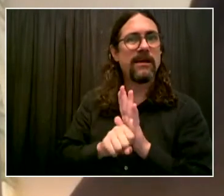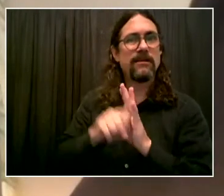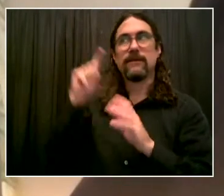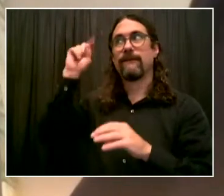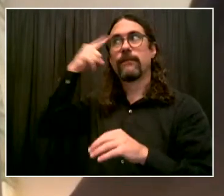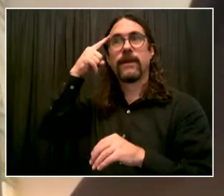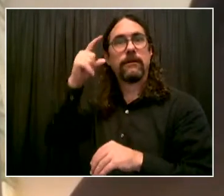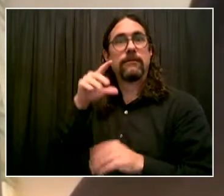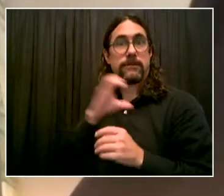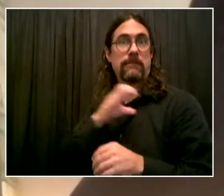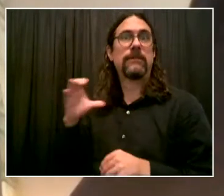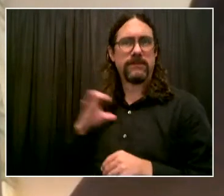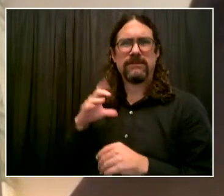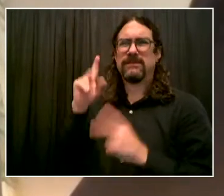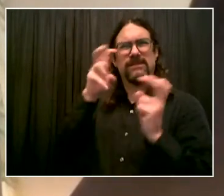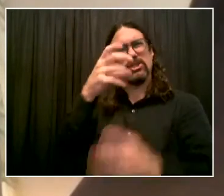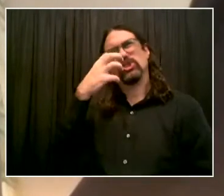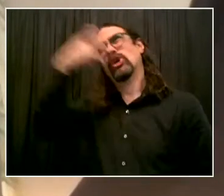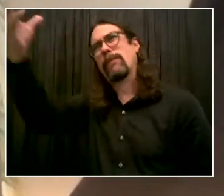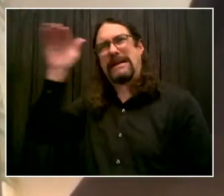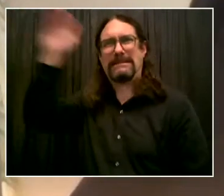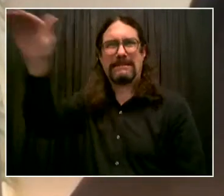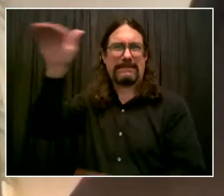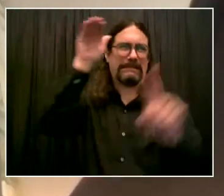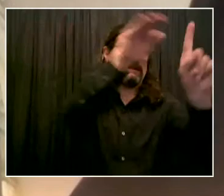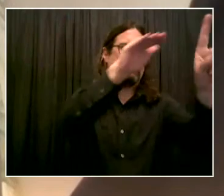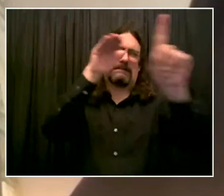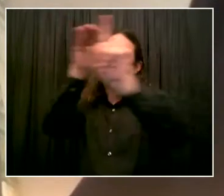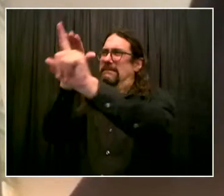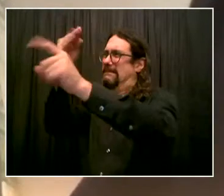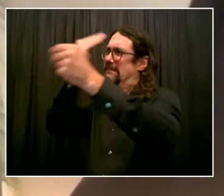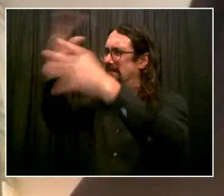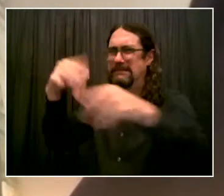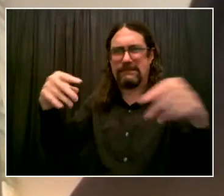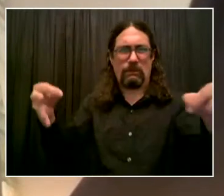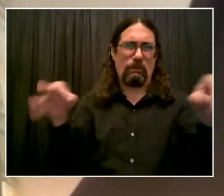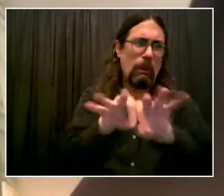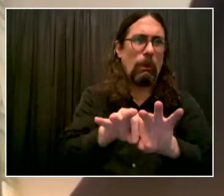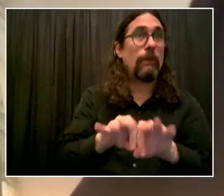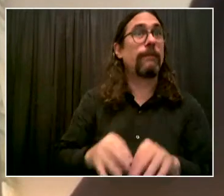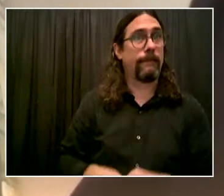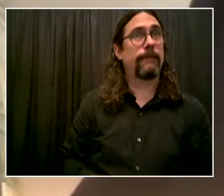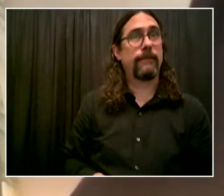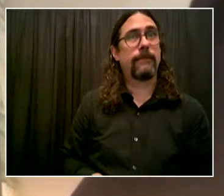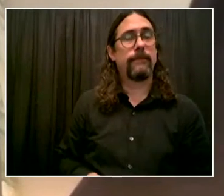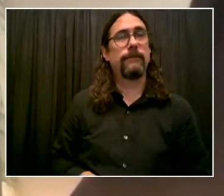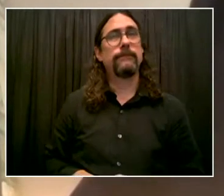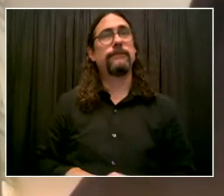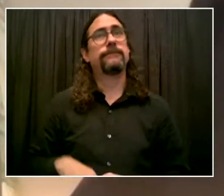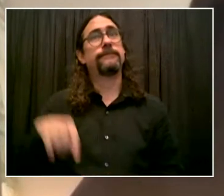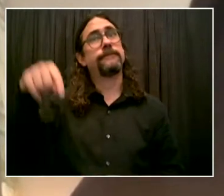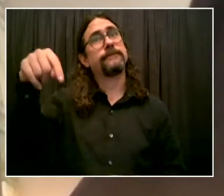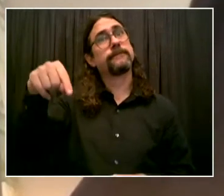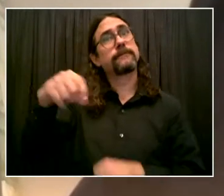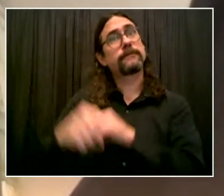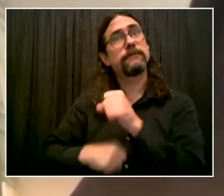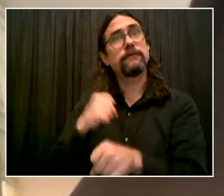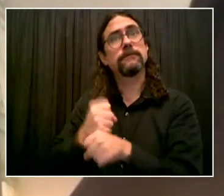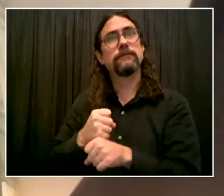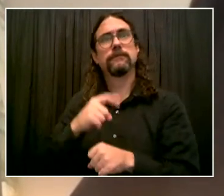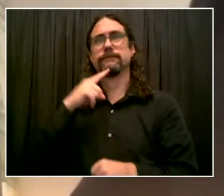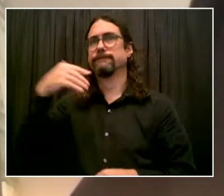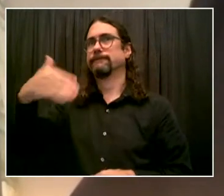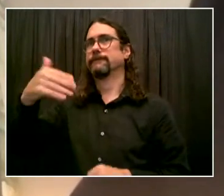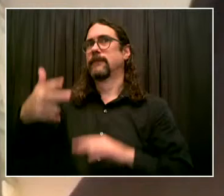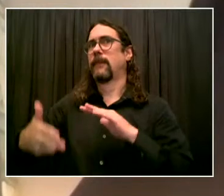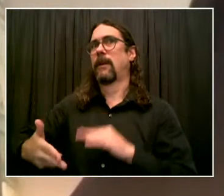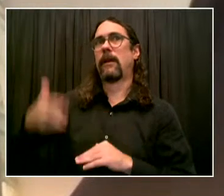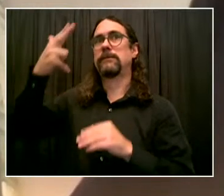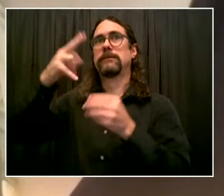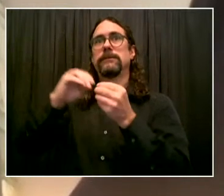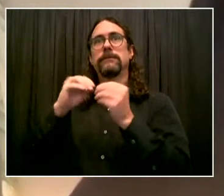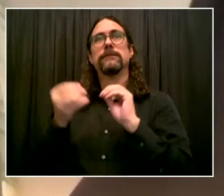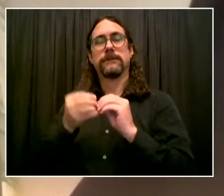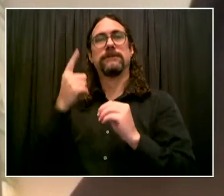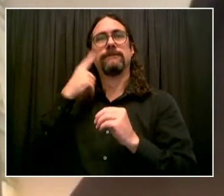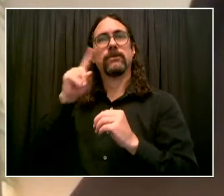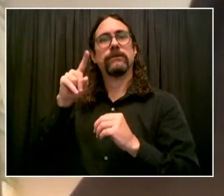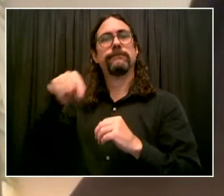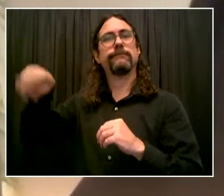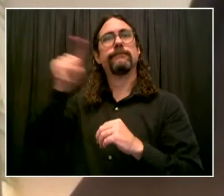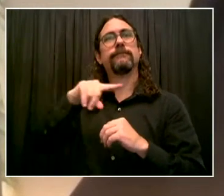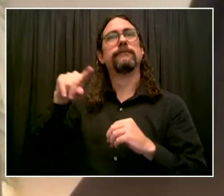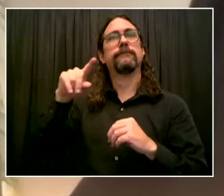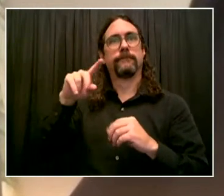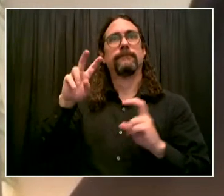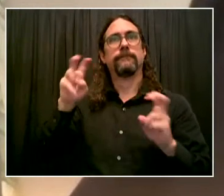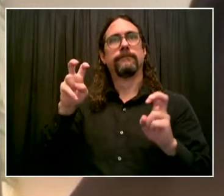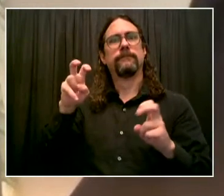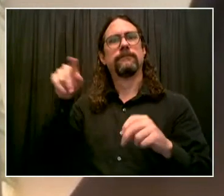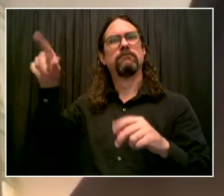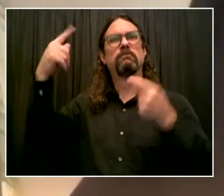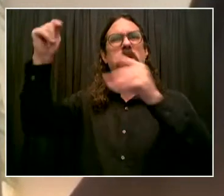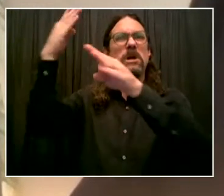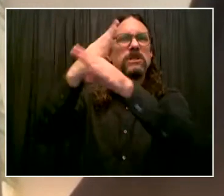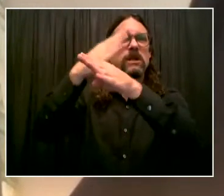THERE HAVE BEEN